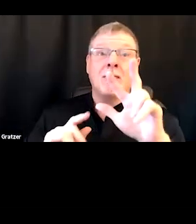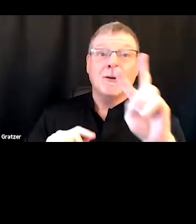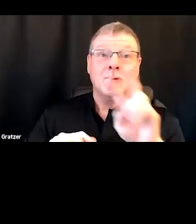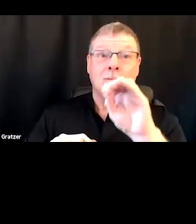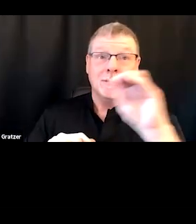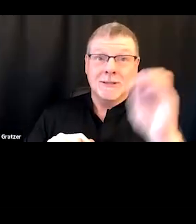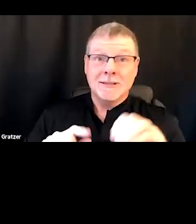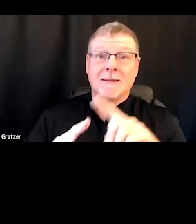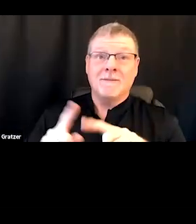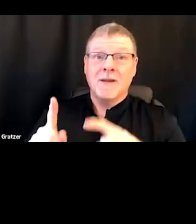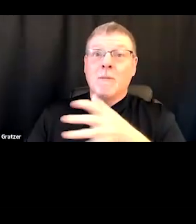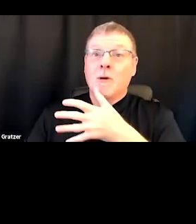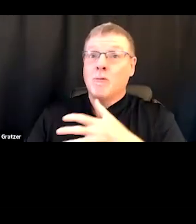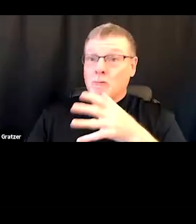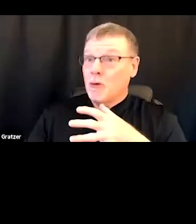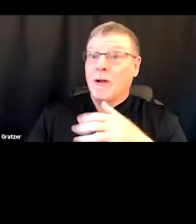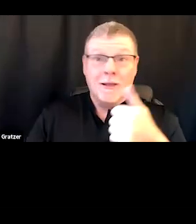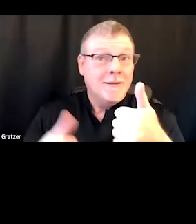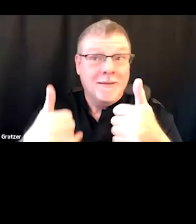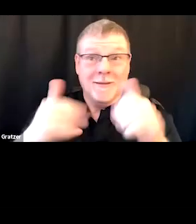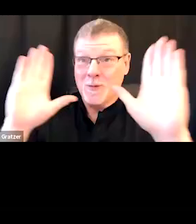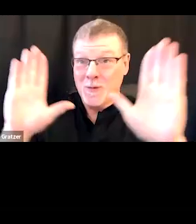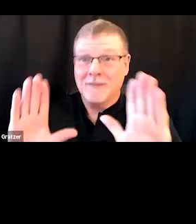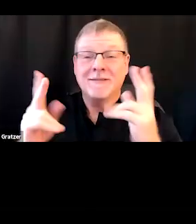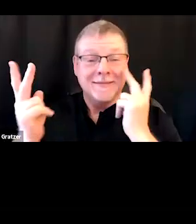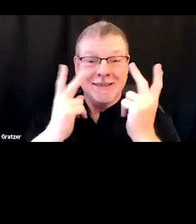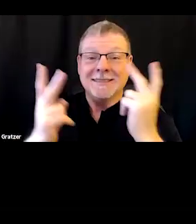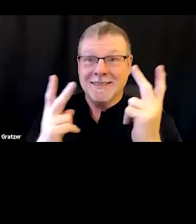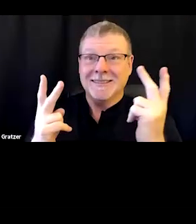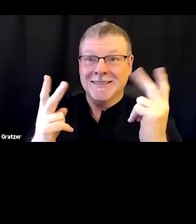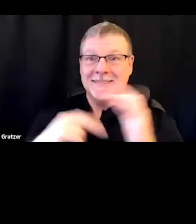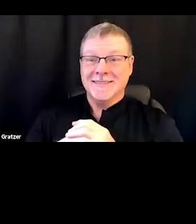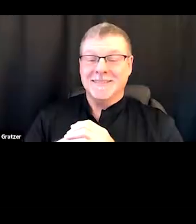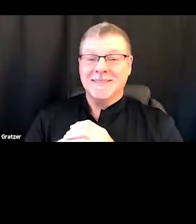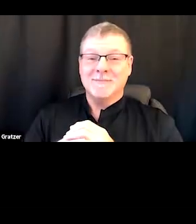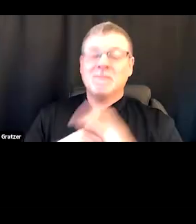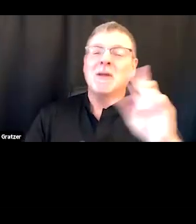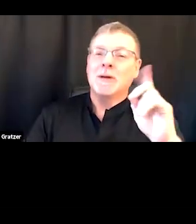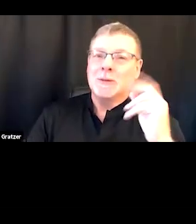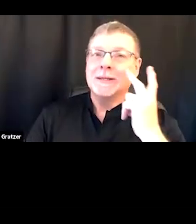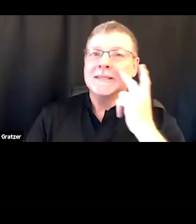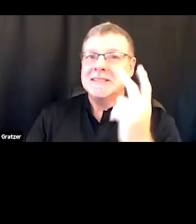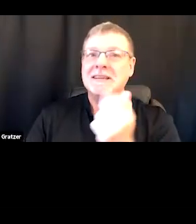joining from rural locations. So that's really wonderful to see. Welcome, everyone. We do see a few folks coming